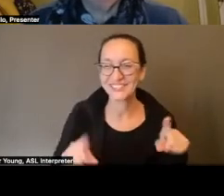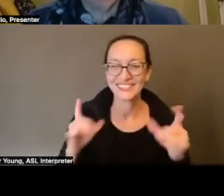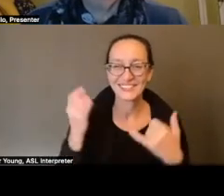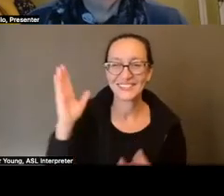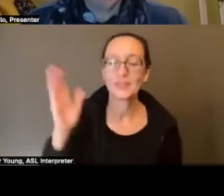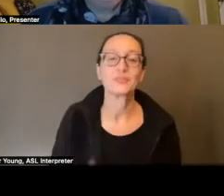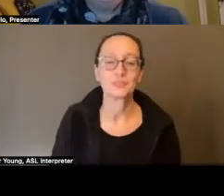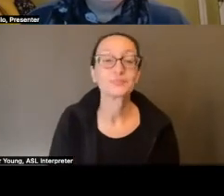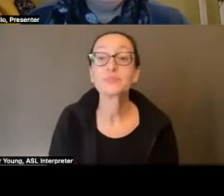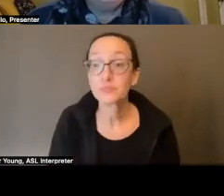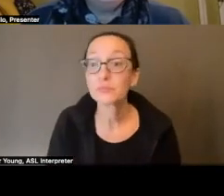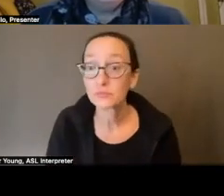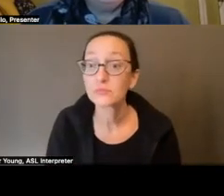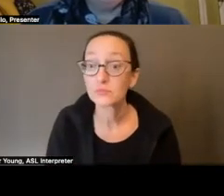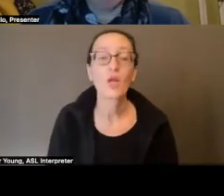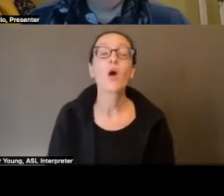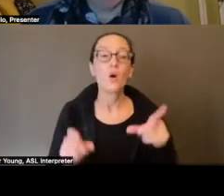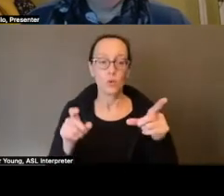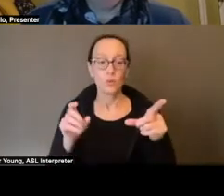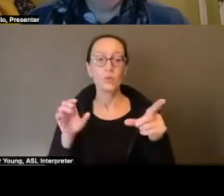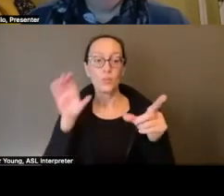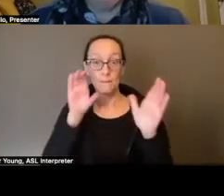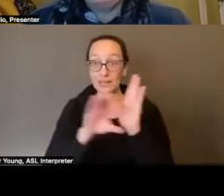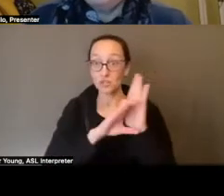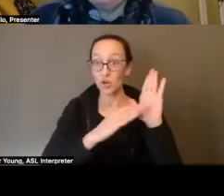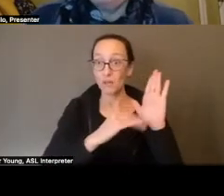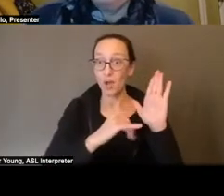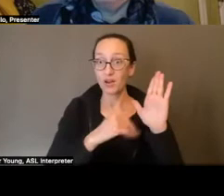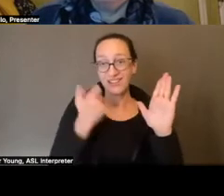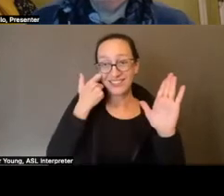Oh, and in the picture at the bottom of the last screen,